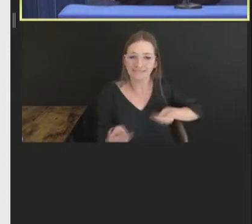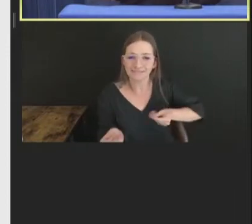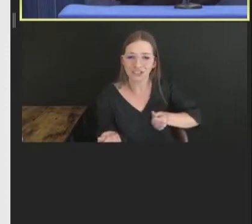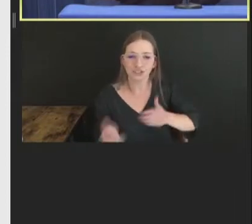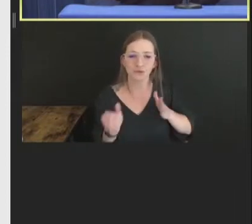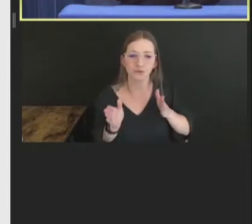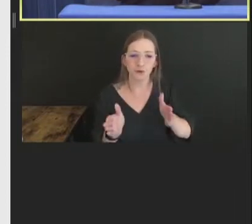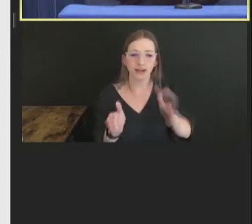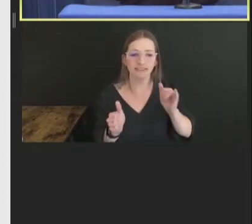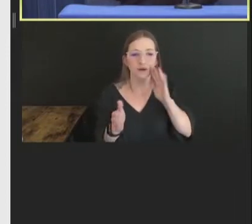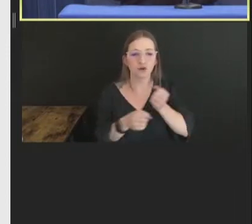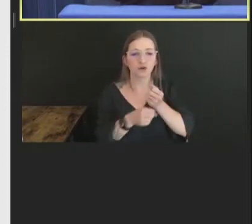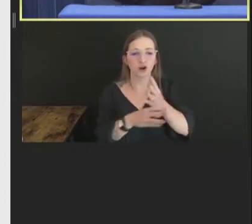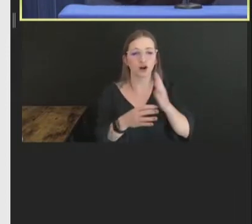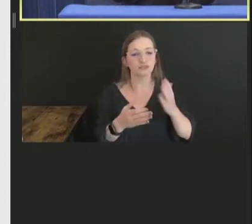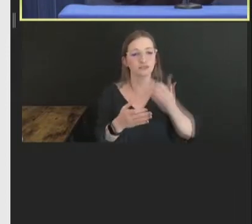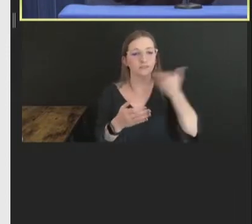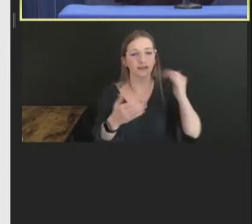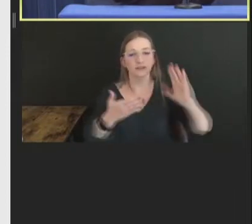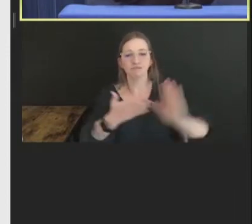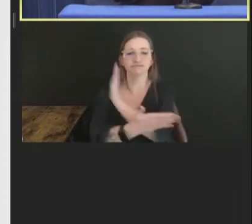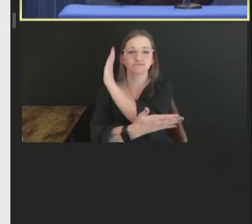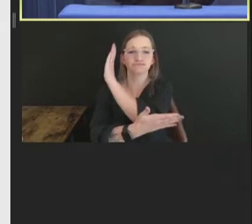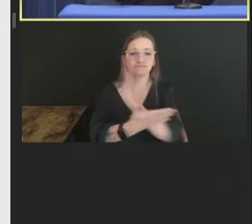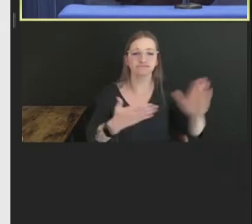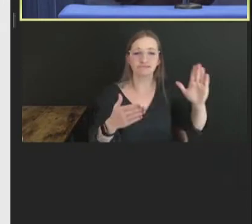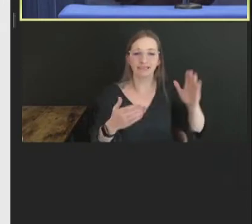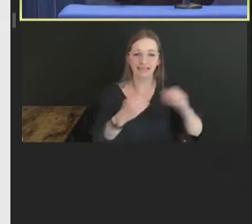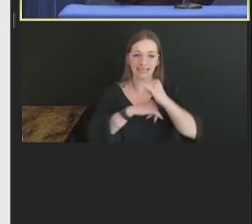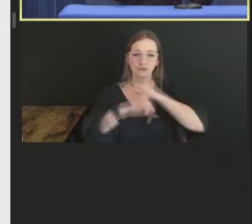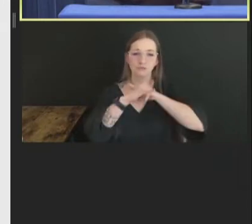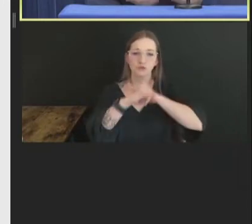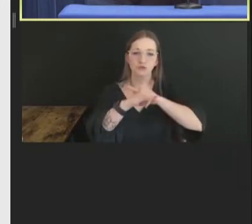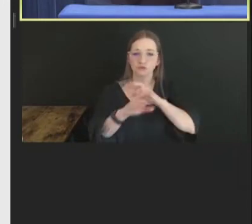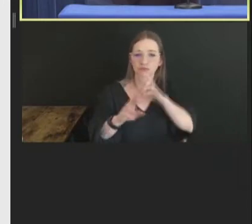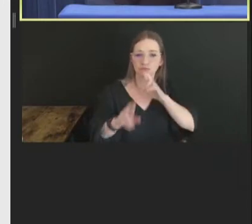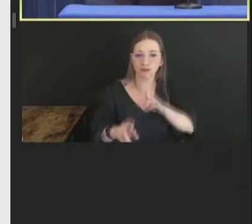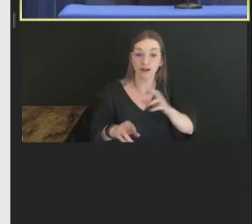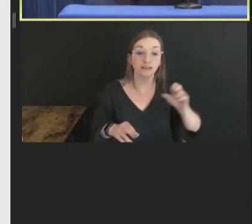immune response so that future variants are also going to be covered. And I think that's